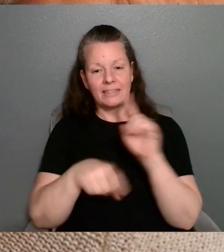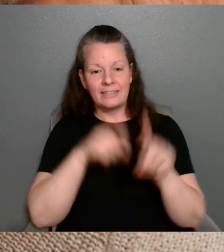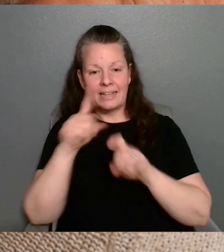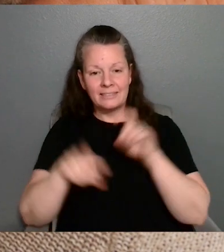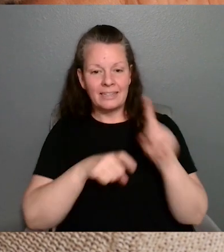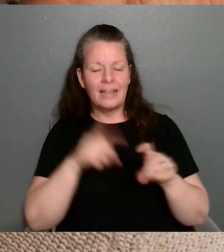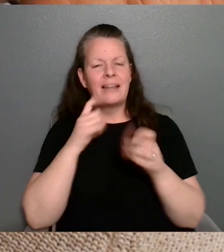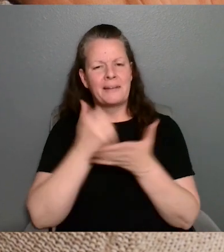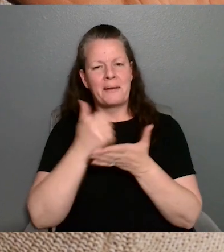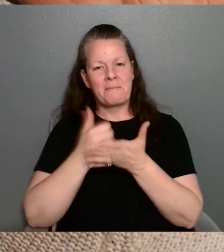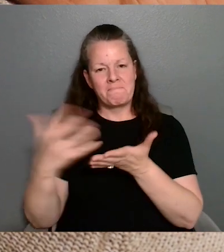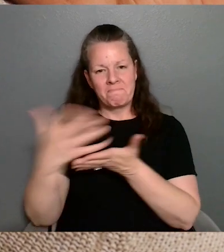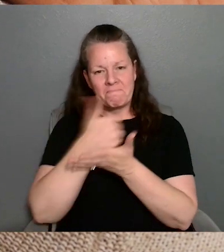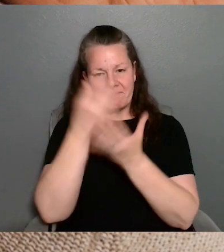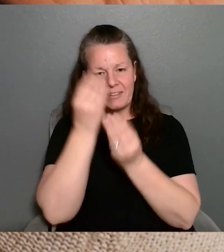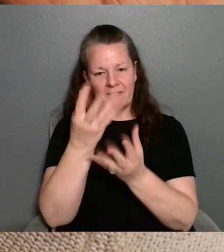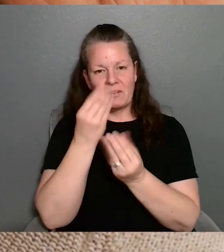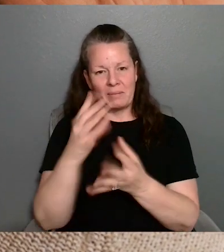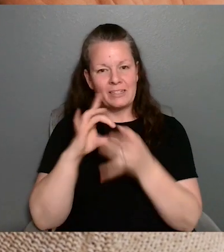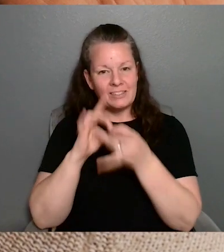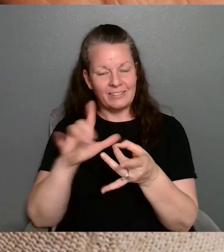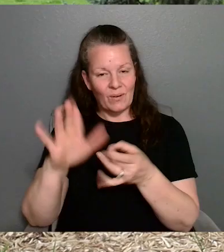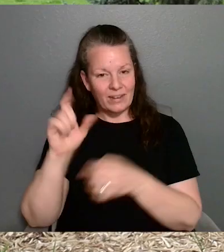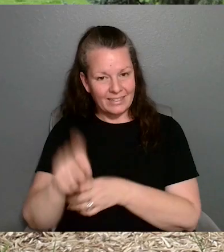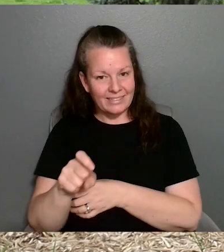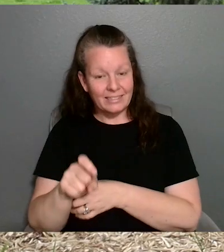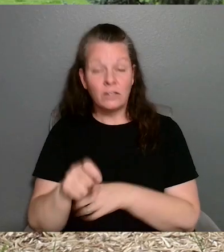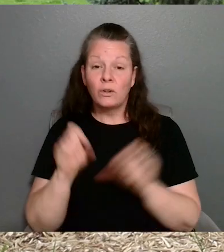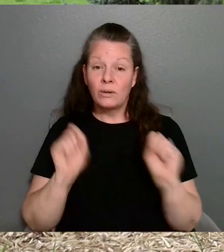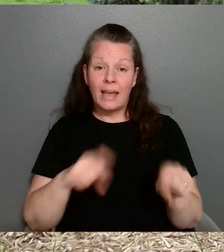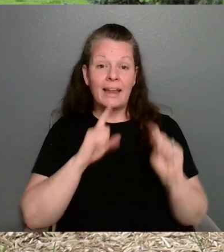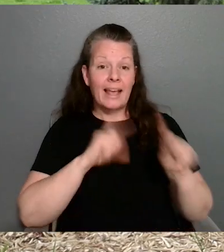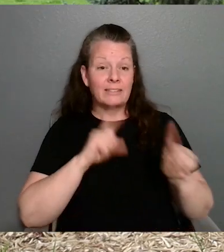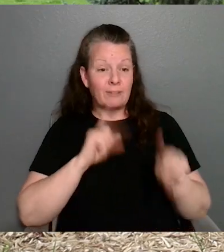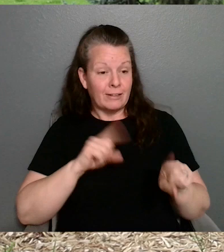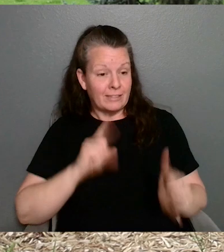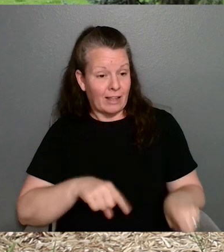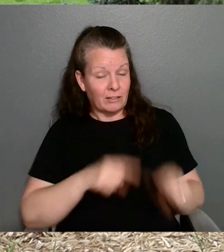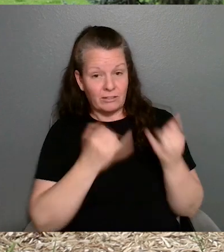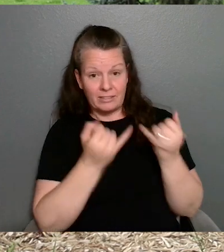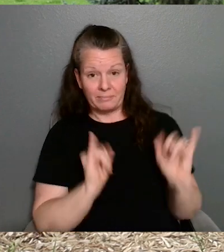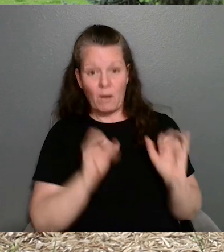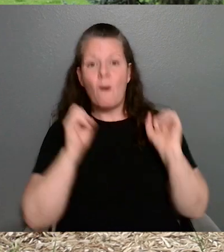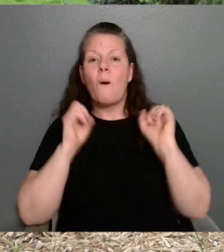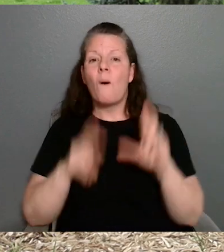to help gather information about your needs. You can answer these questions on your own, or with the assistance